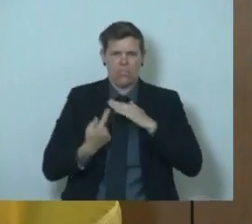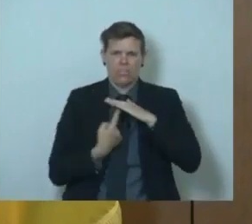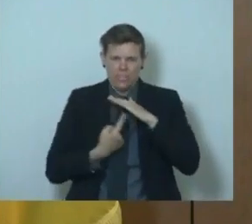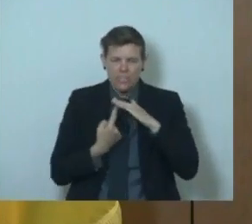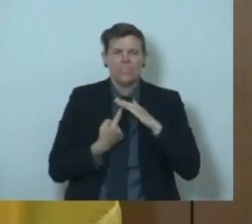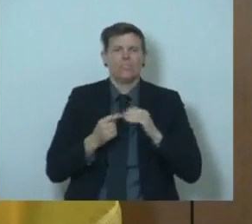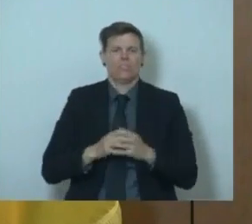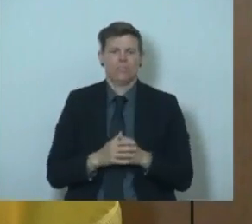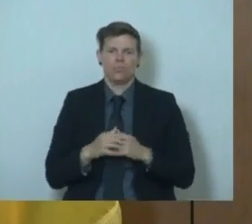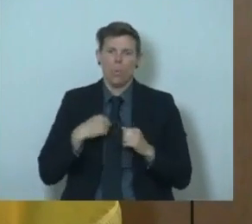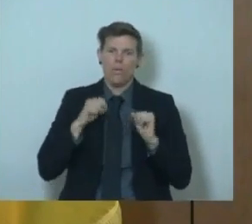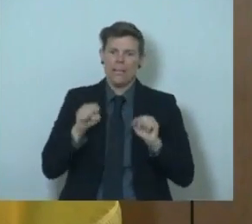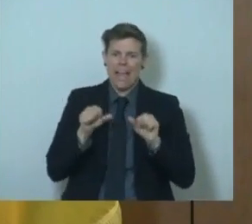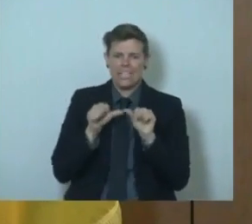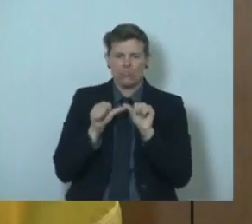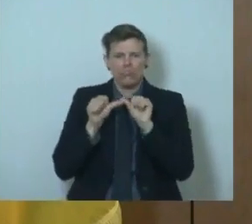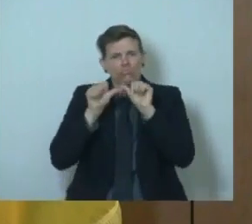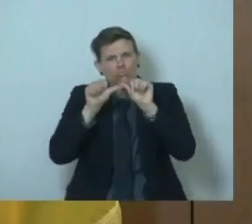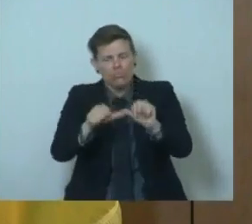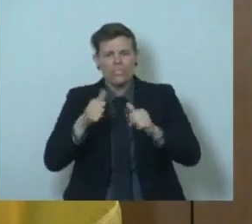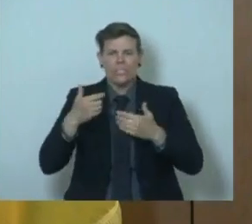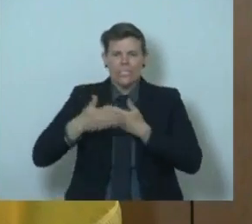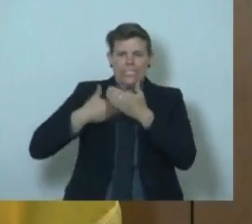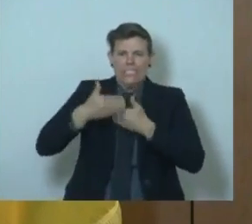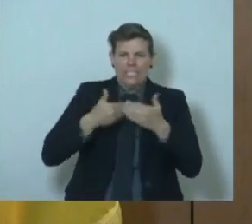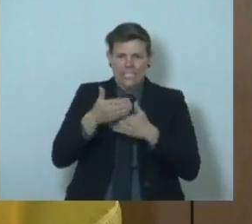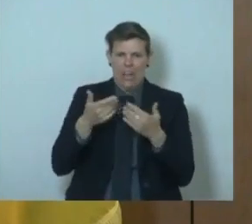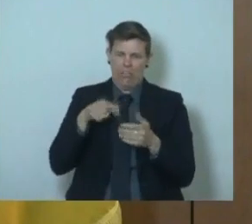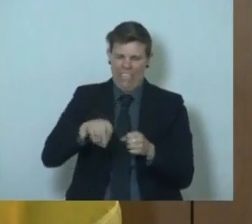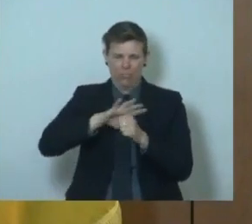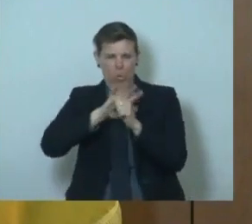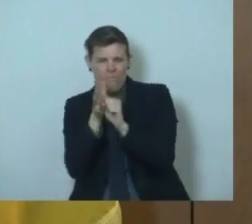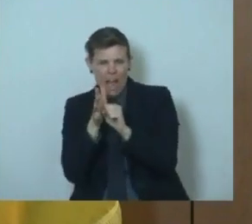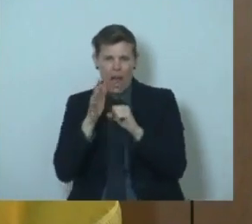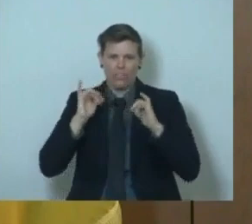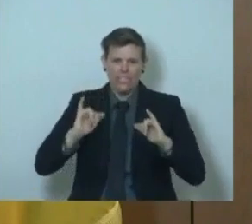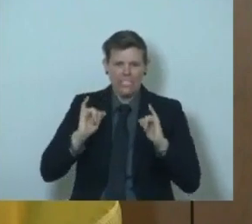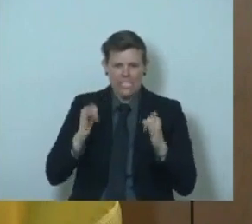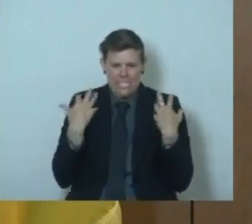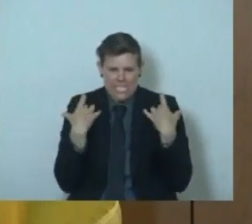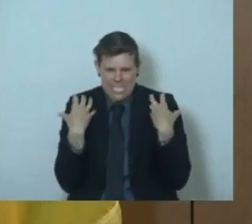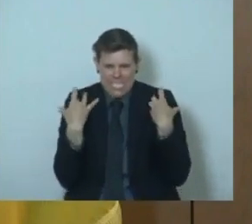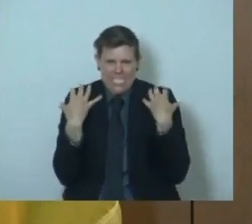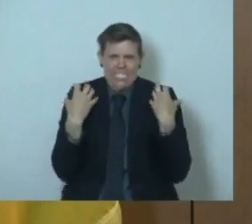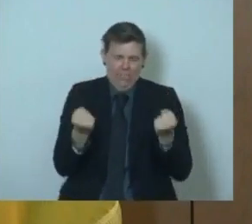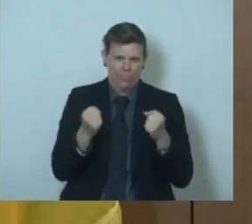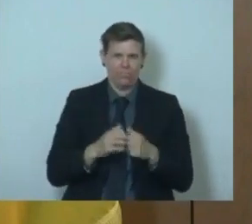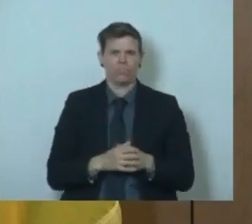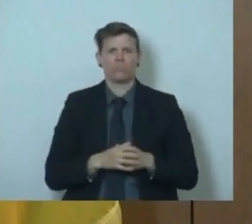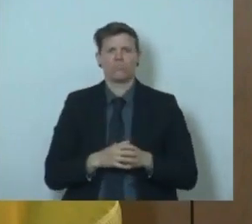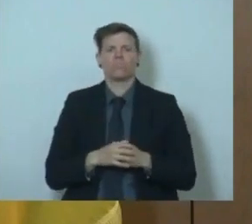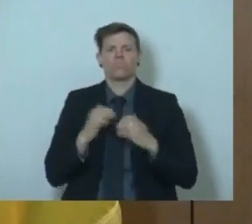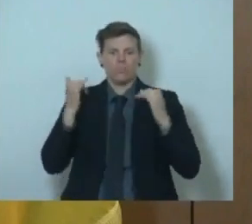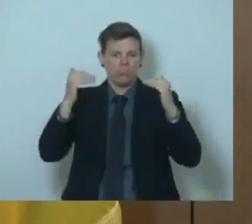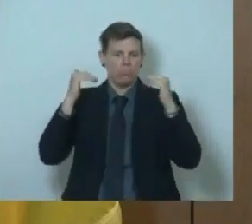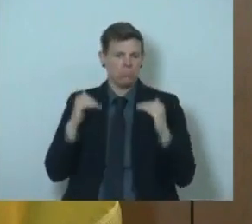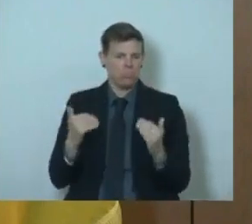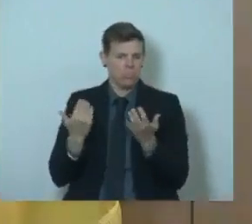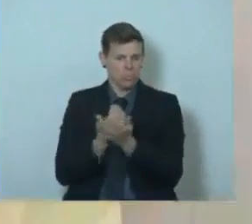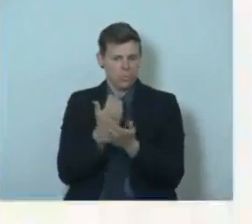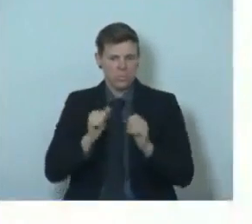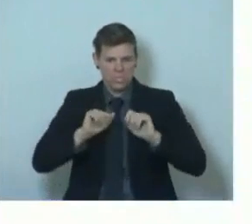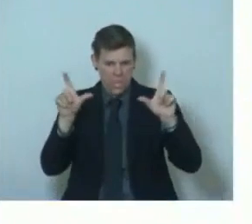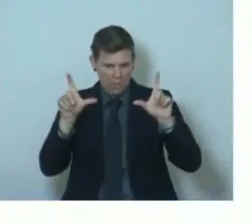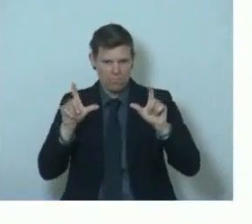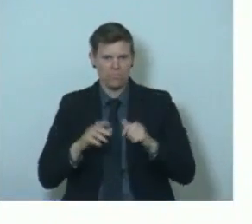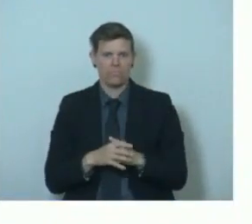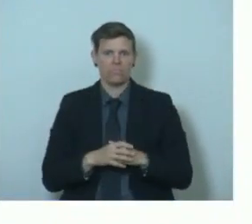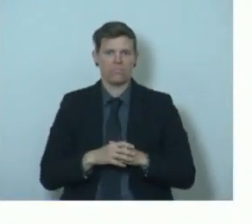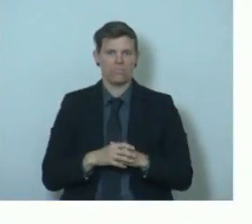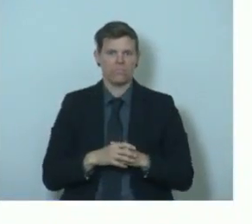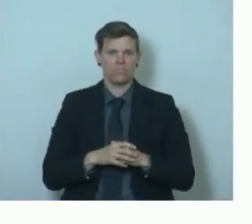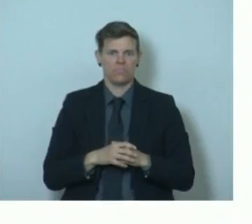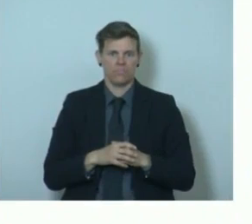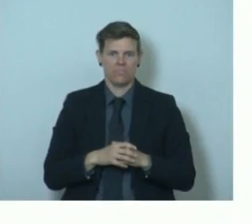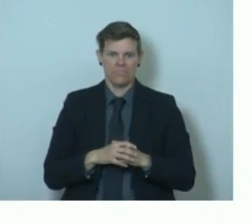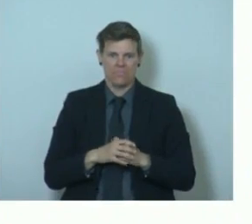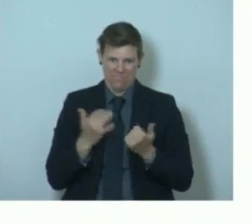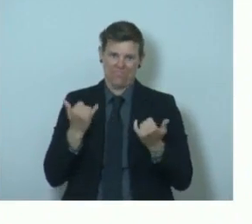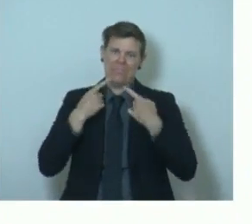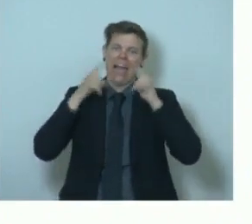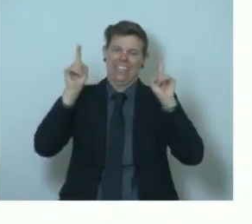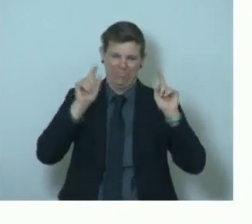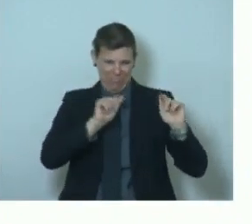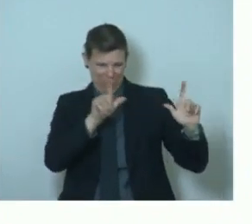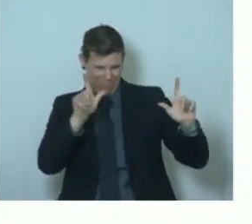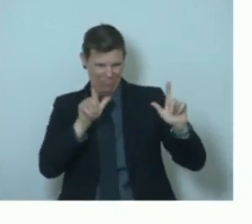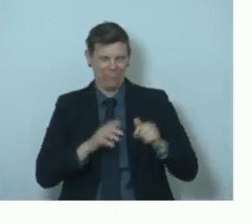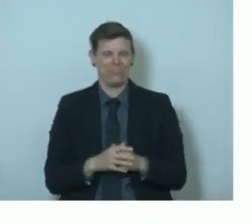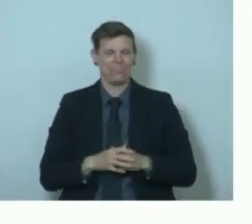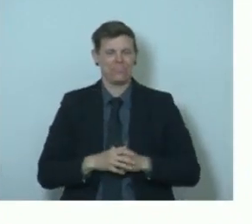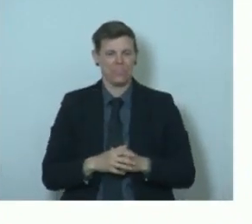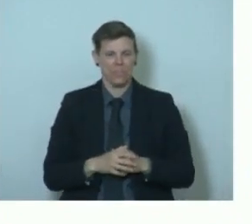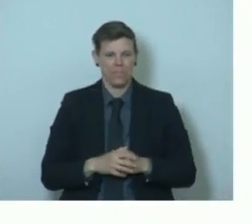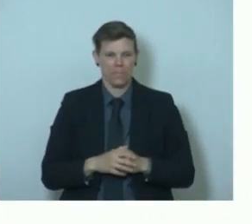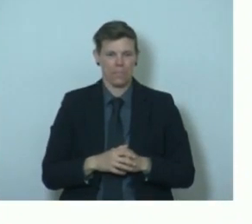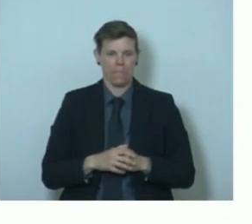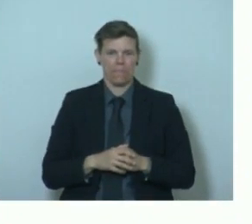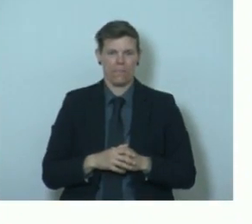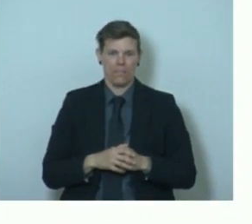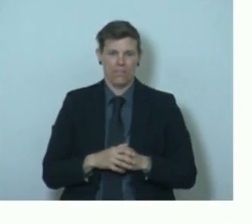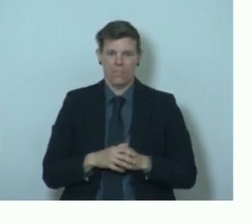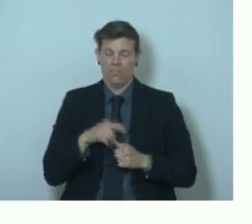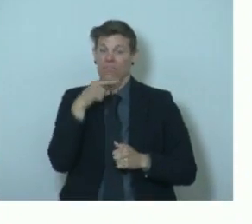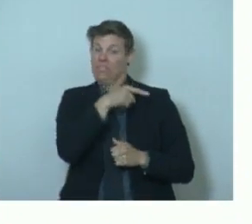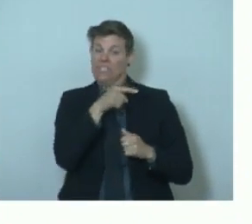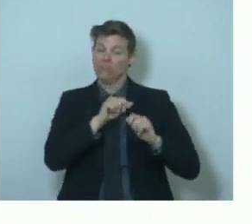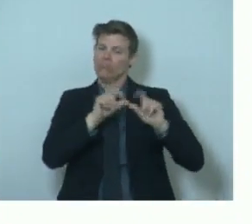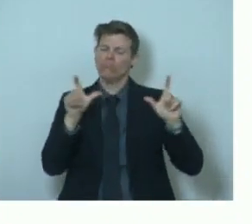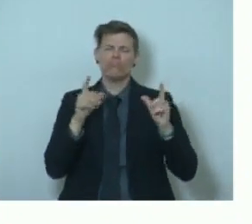PRIVATELY, PRODUCTIVELY, THE MORE WE ARE ABLE TO DO TO SUSTAIN A NEW NORMAL WHILE WE LIVE WITH THIS VIRUS IN OUR STATE AND COMMUNITIES.